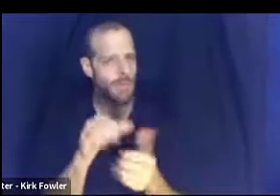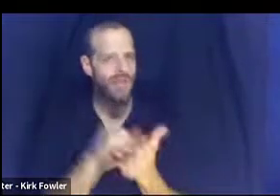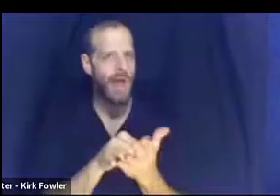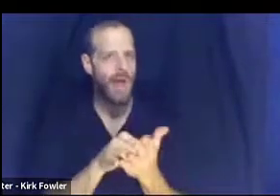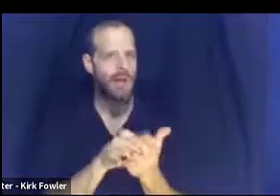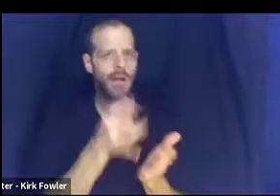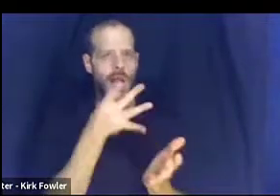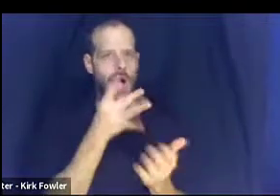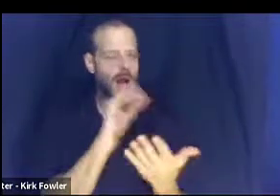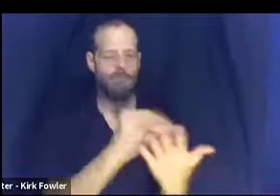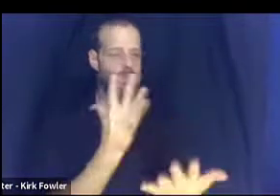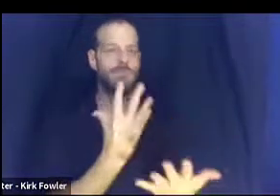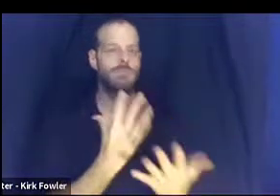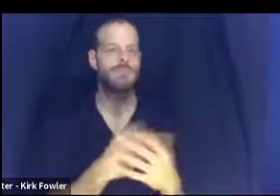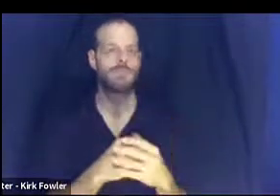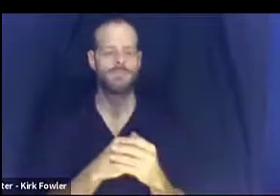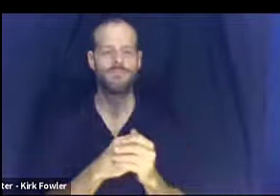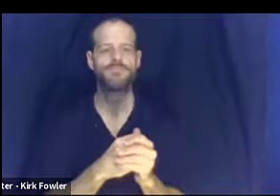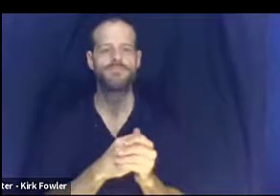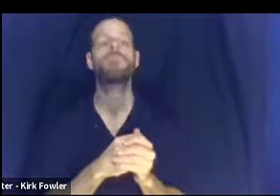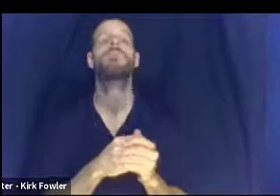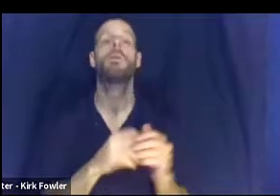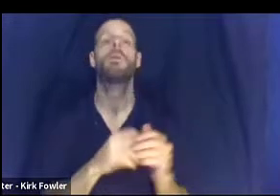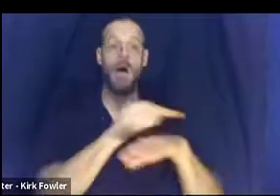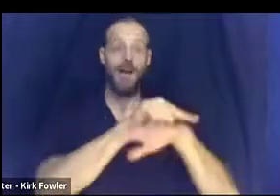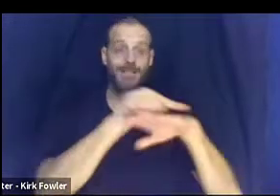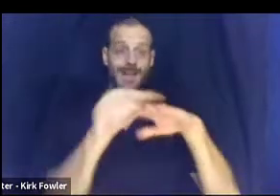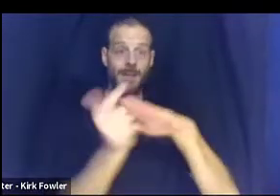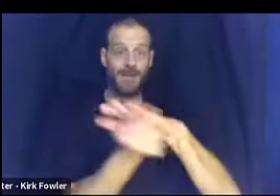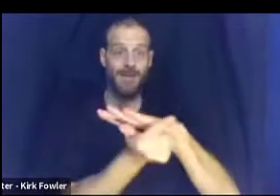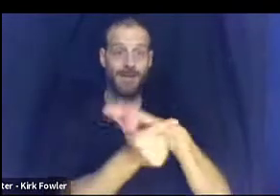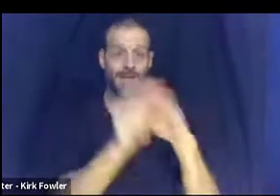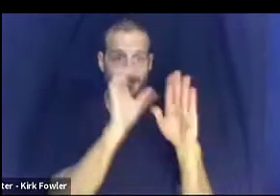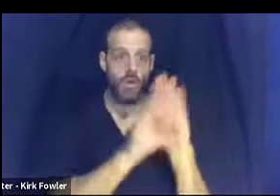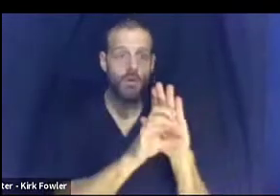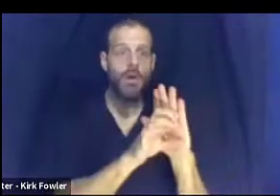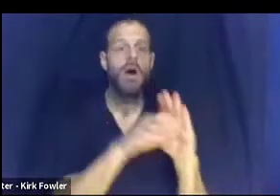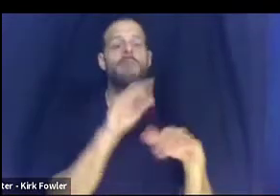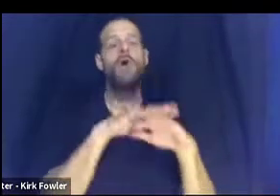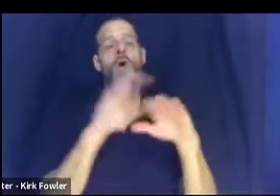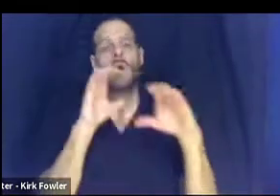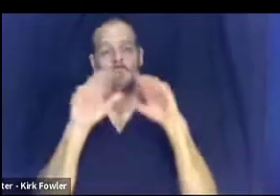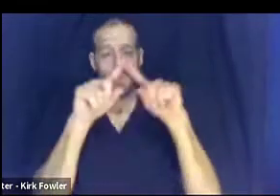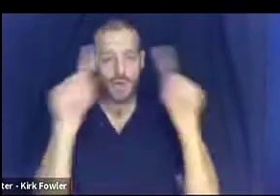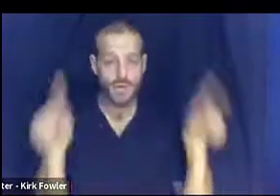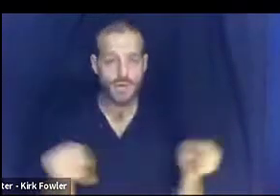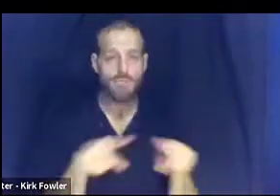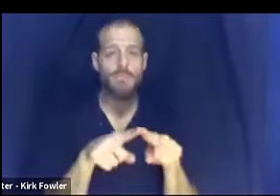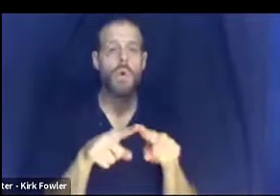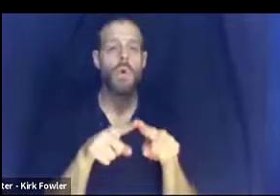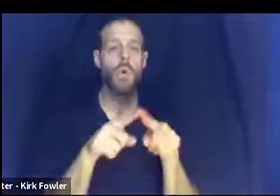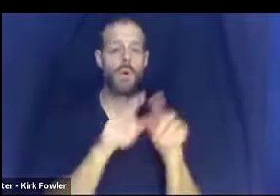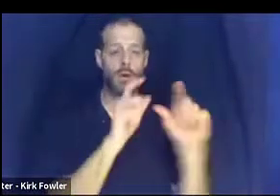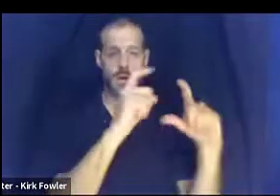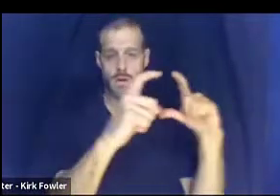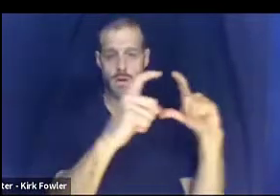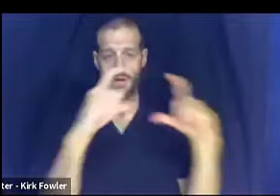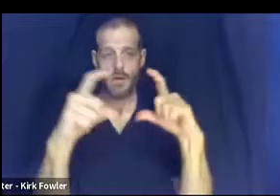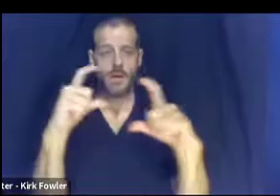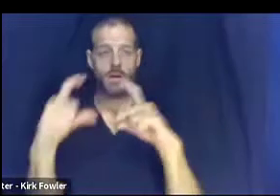You have laminated photographs on a communication board with an increased array. As we start to transition into using a more complex